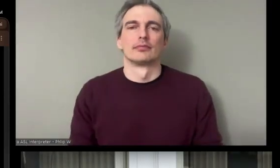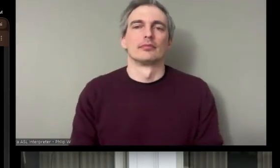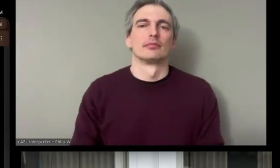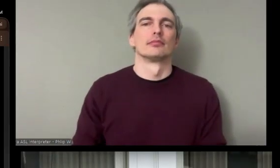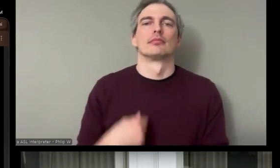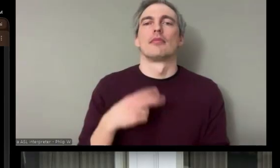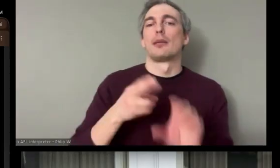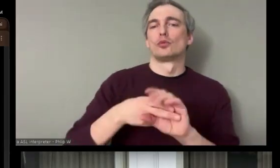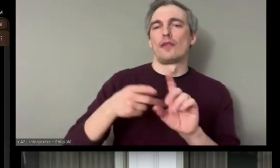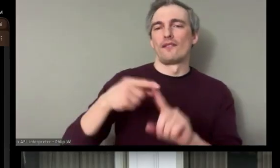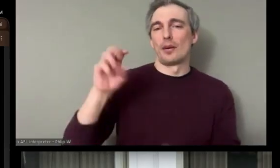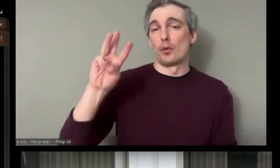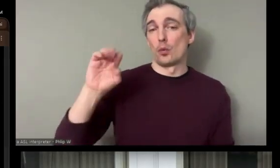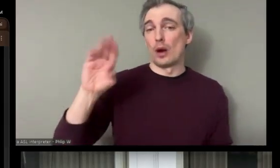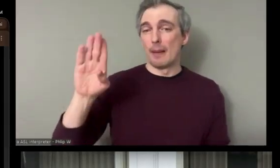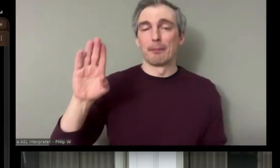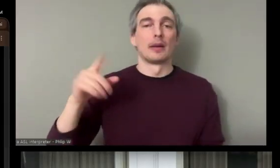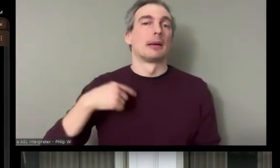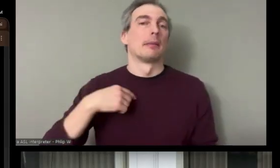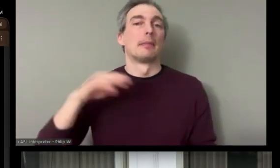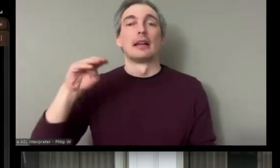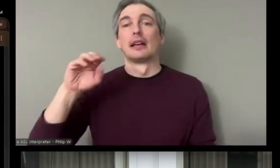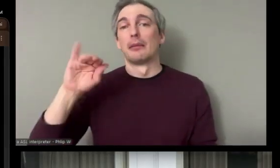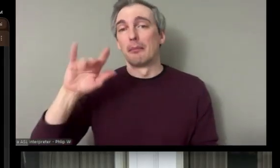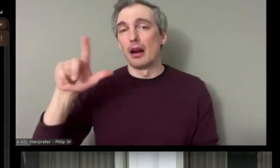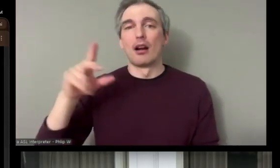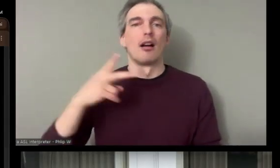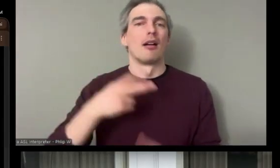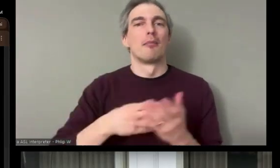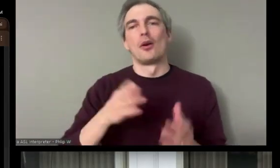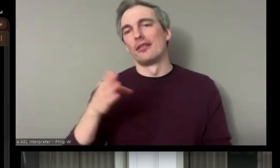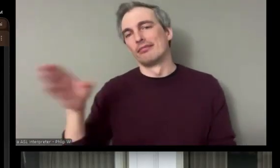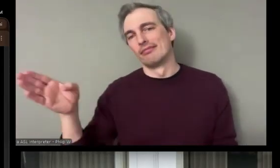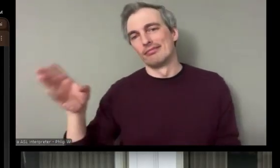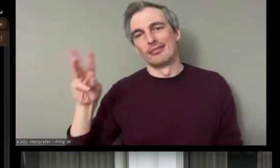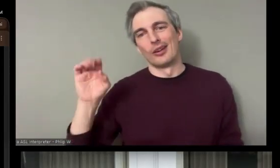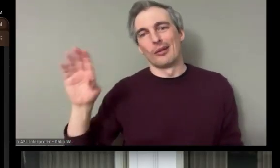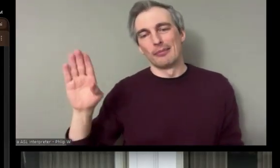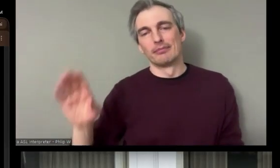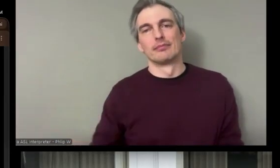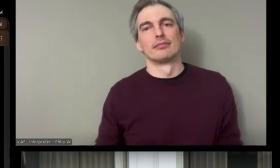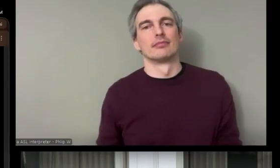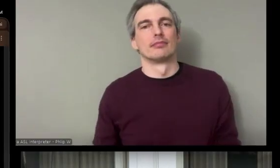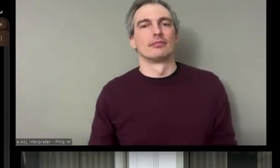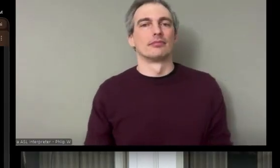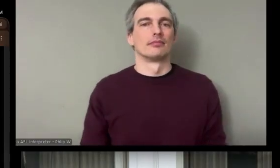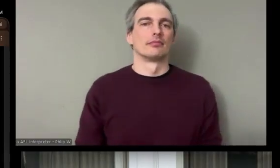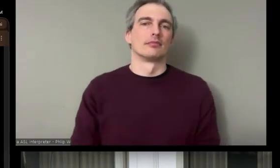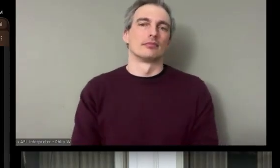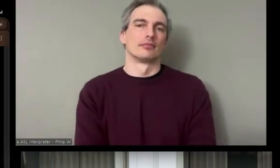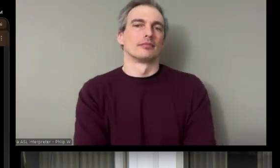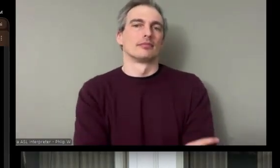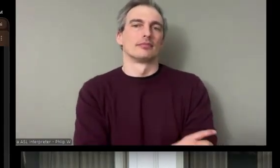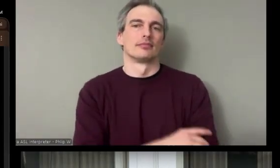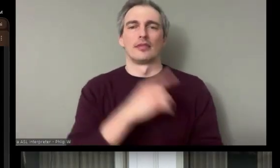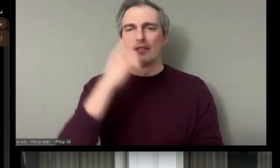So me and Meryl are both on the web. We can go over here. This is kind of like an interesting idea of like... You do these voting